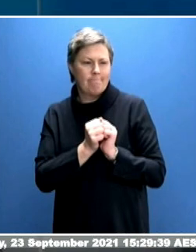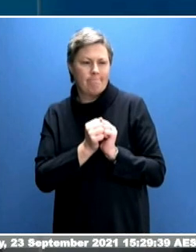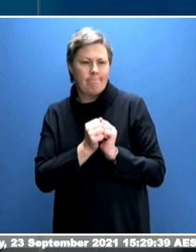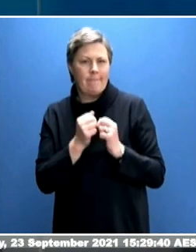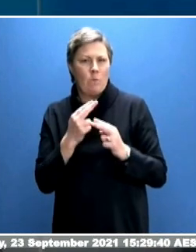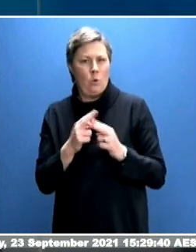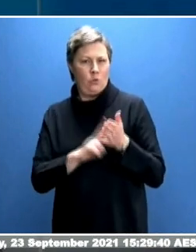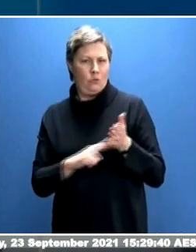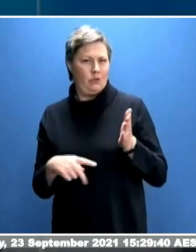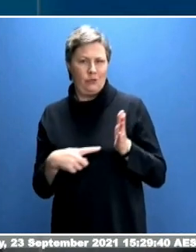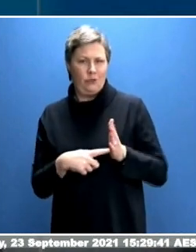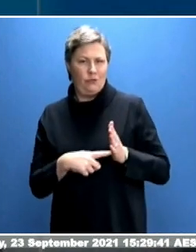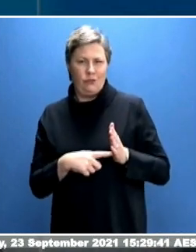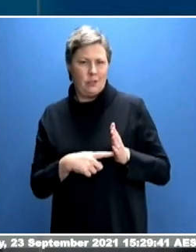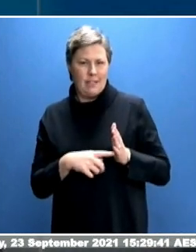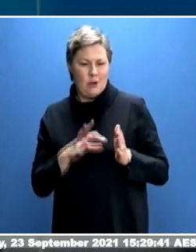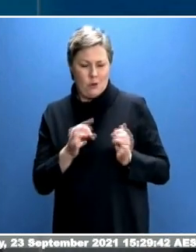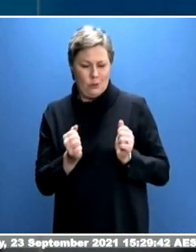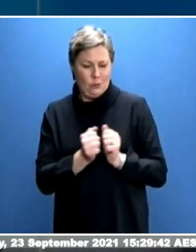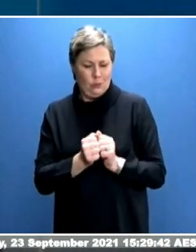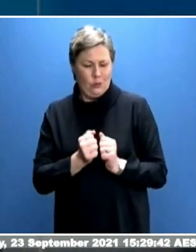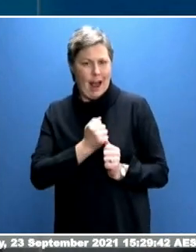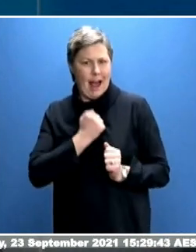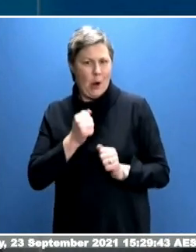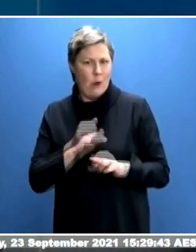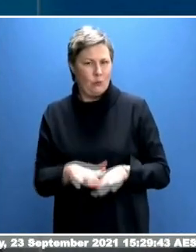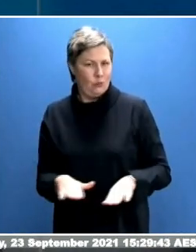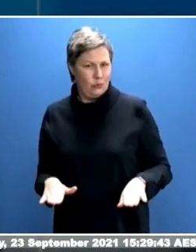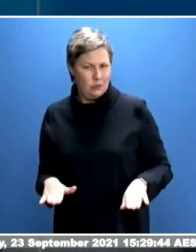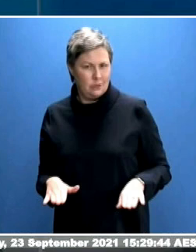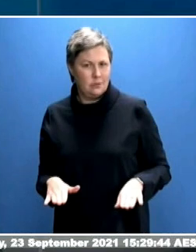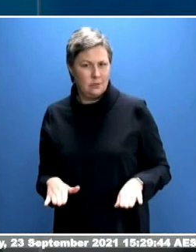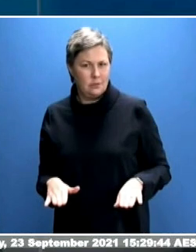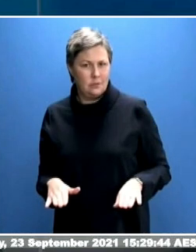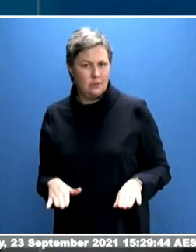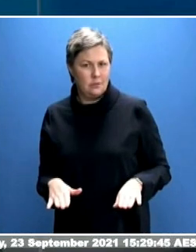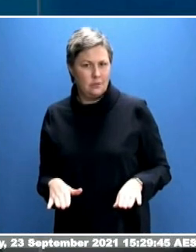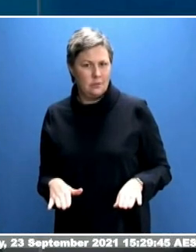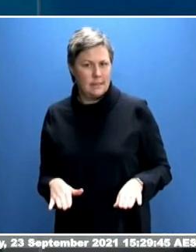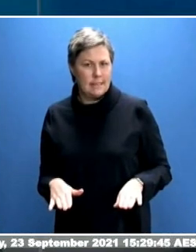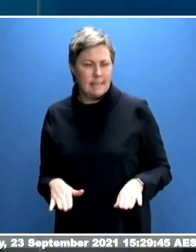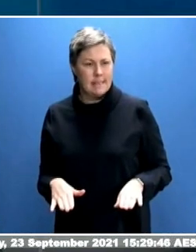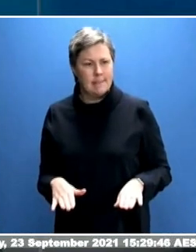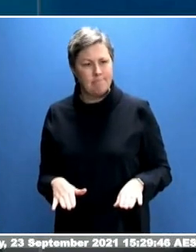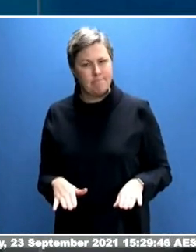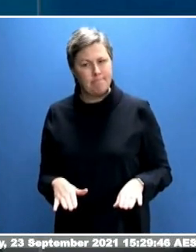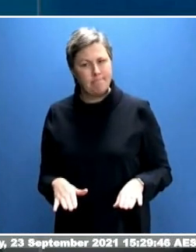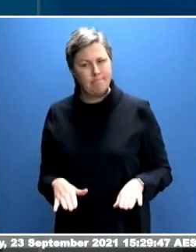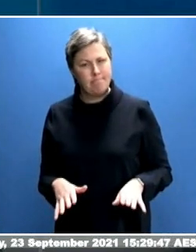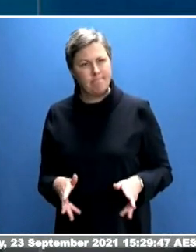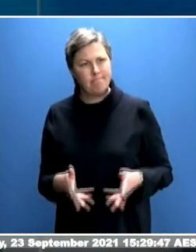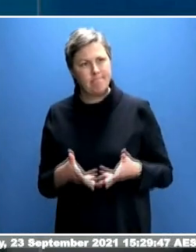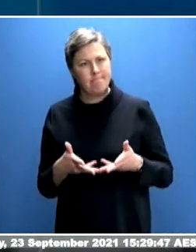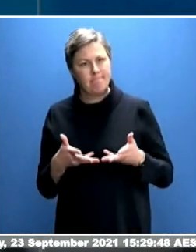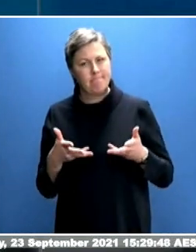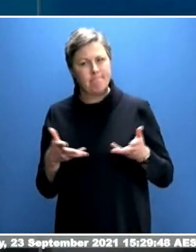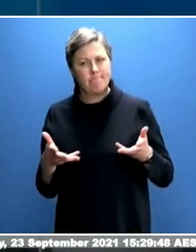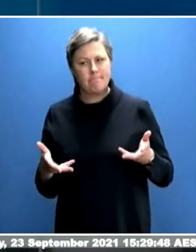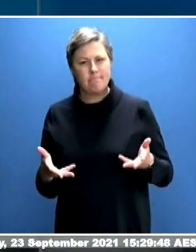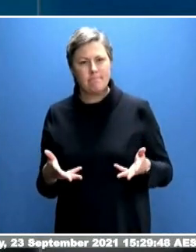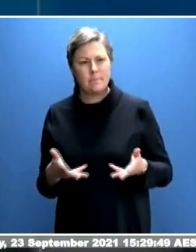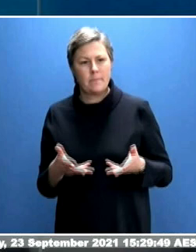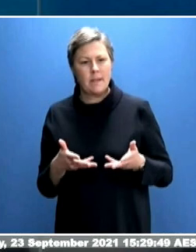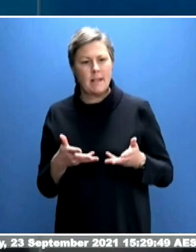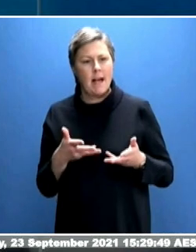Northern Territory, or our children, and perhaps not detailed enough.